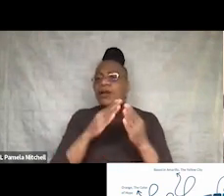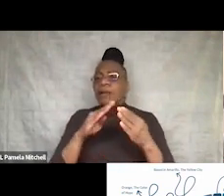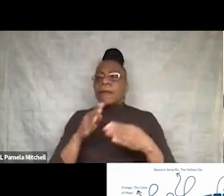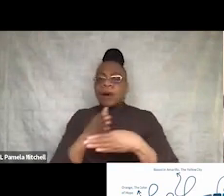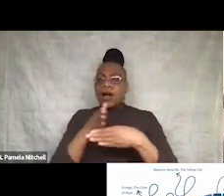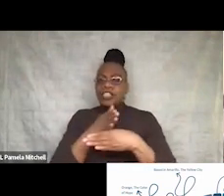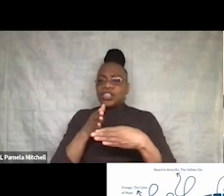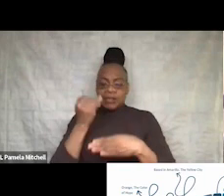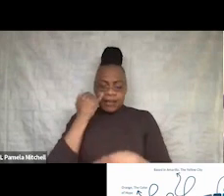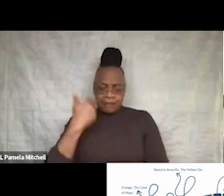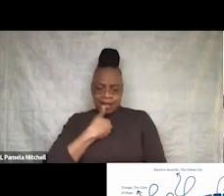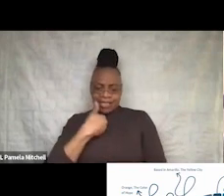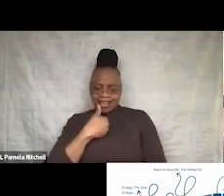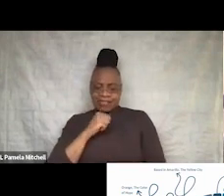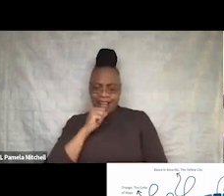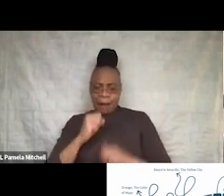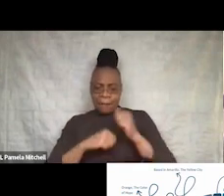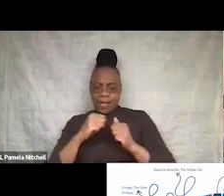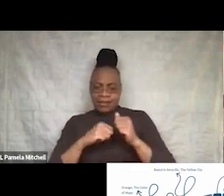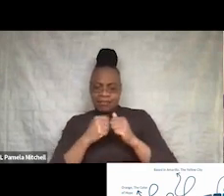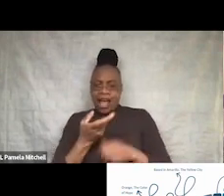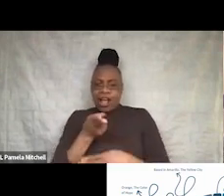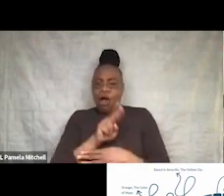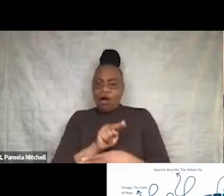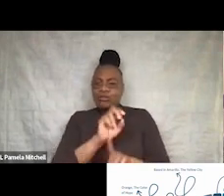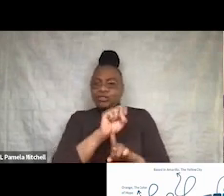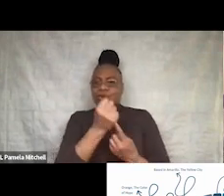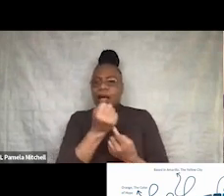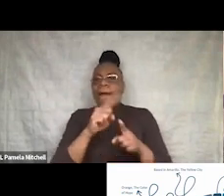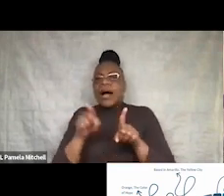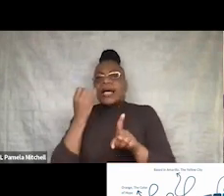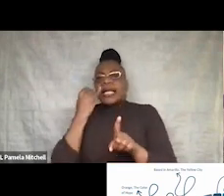I think if we continued to pursue this recovery housing